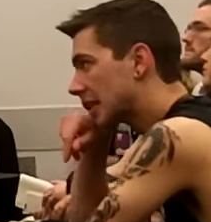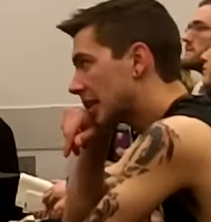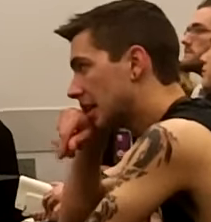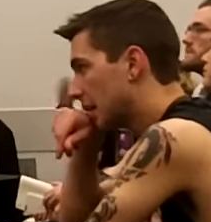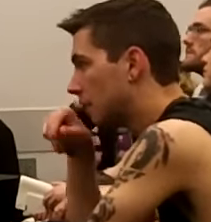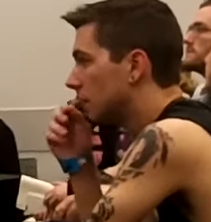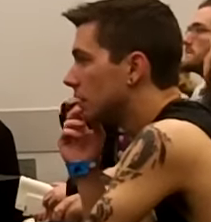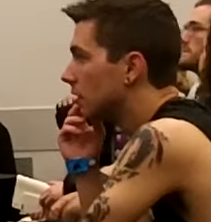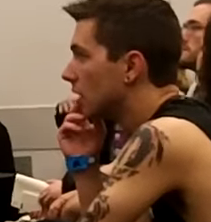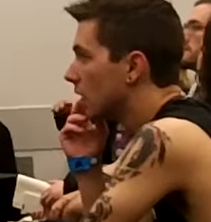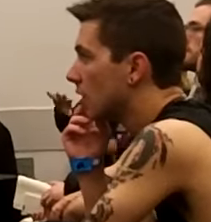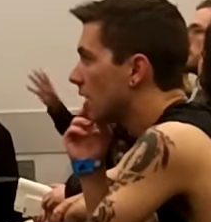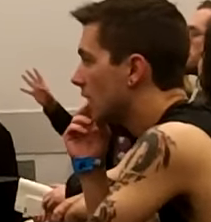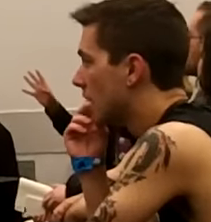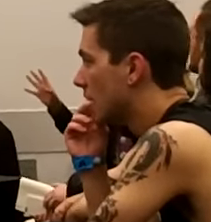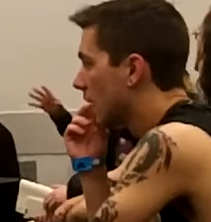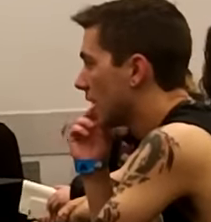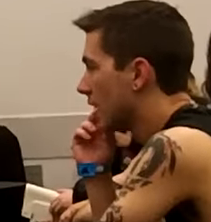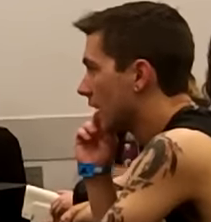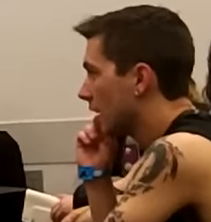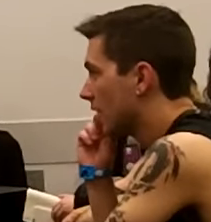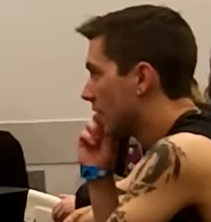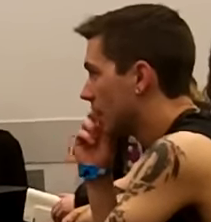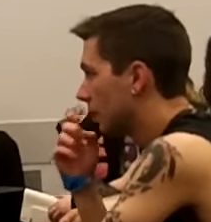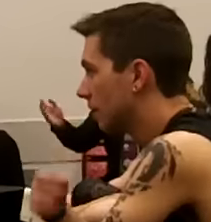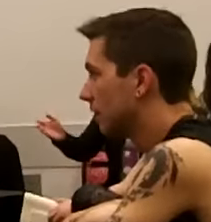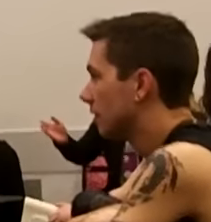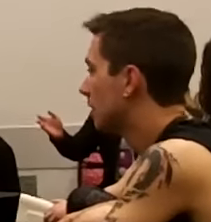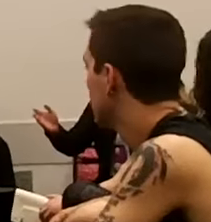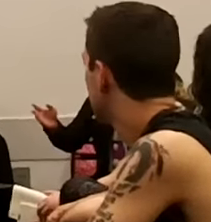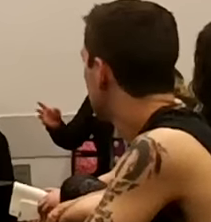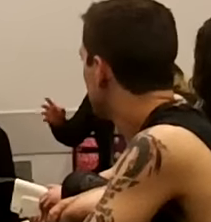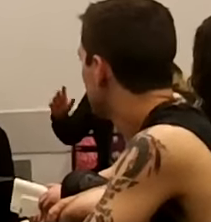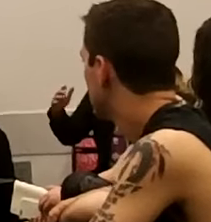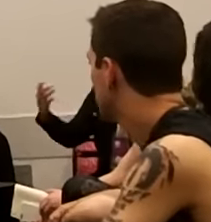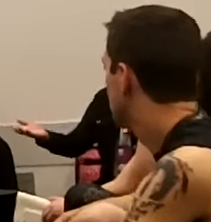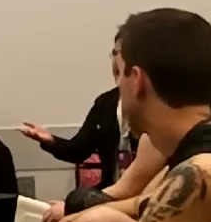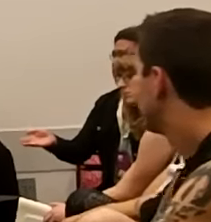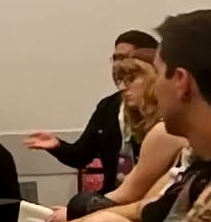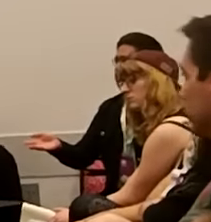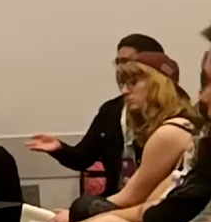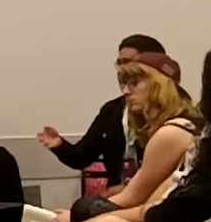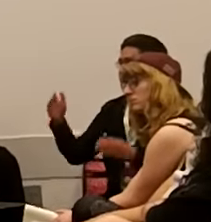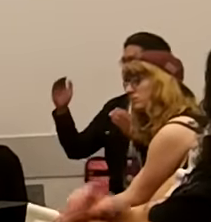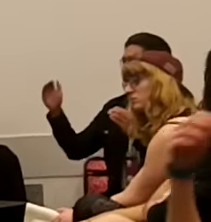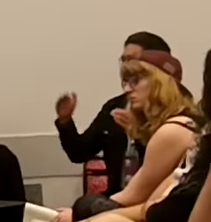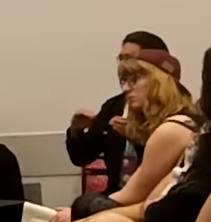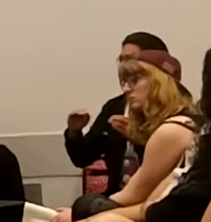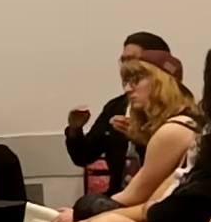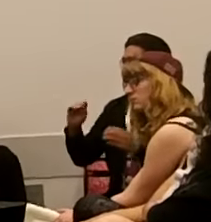And then, the last one, sorry this is two questions, I've captioned videos before, and I wanna know, is there an easier way to sync things up